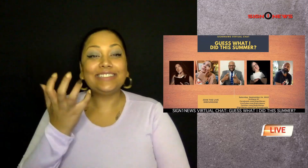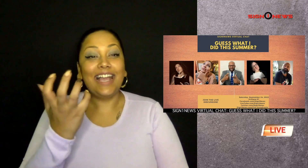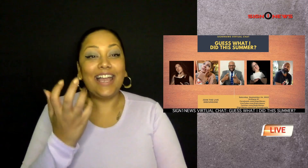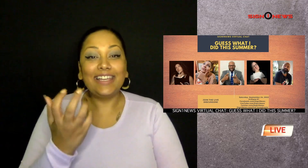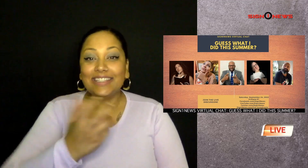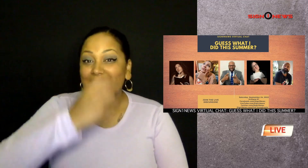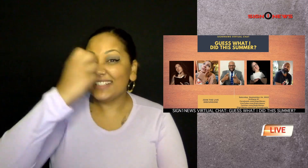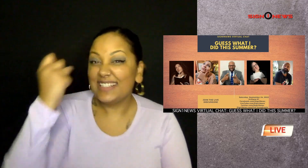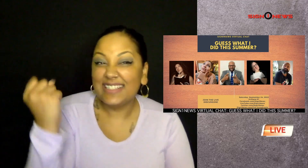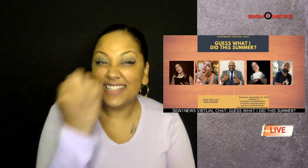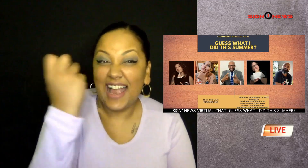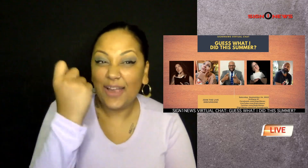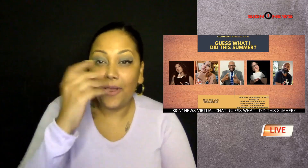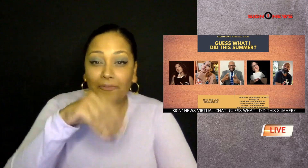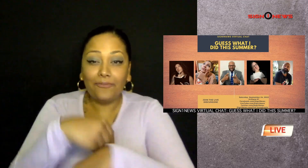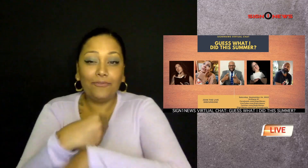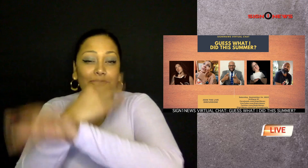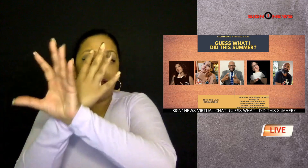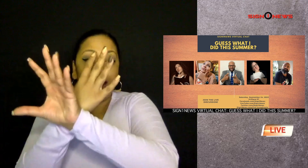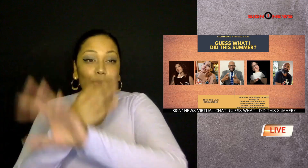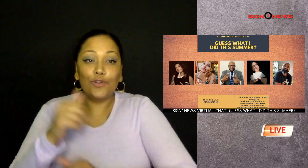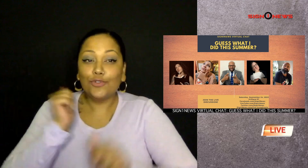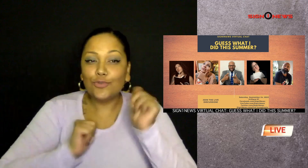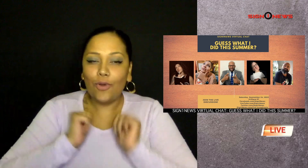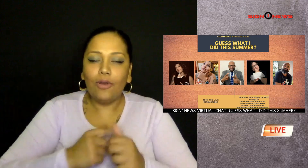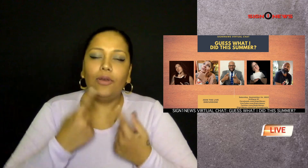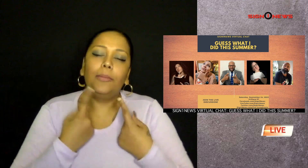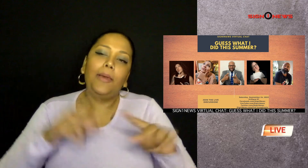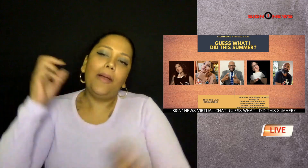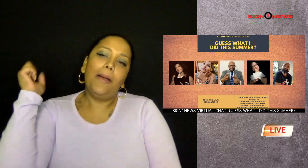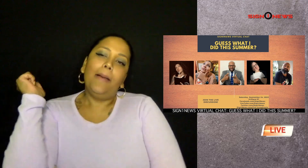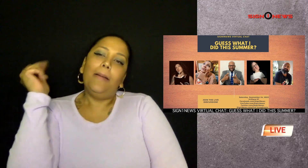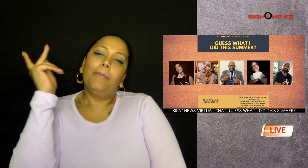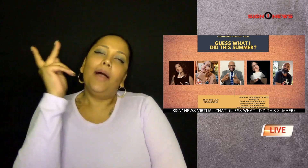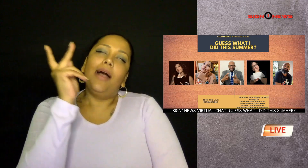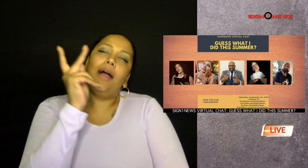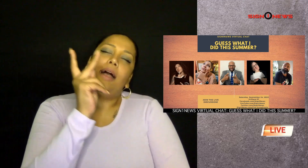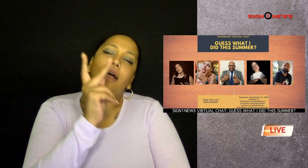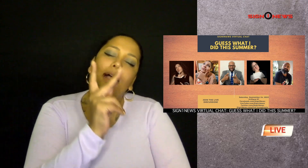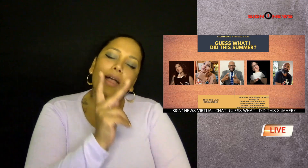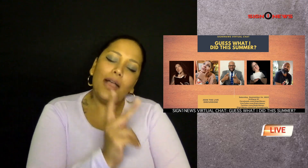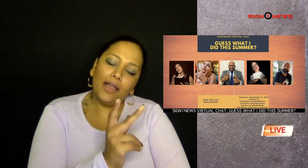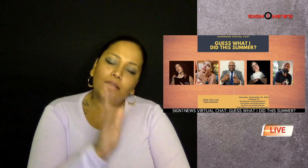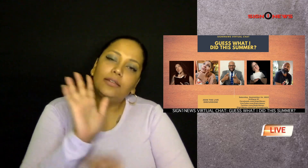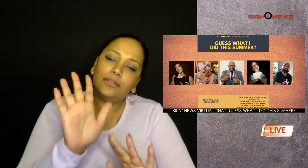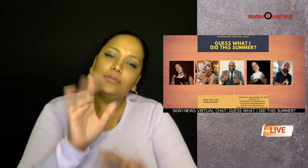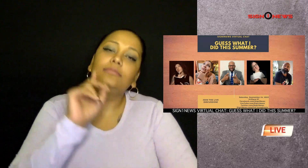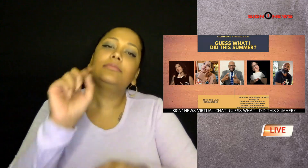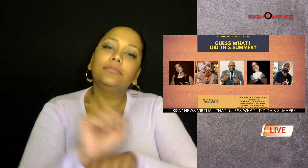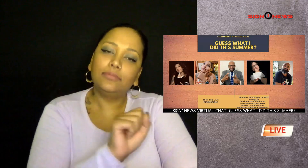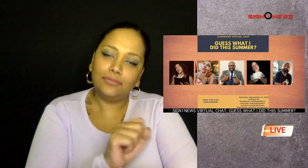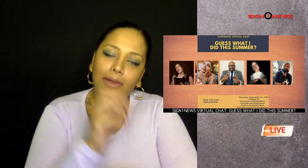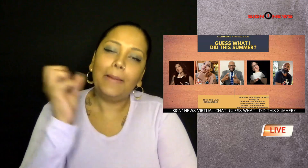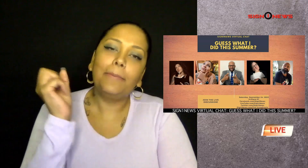The sign One news Saturday virtual show is back. Really this time?